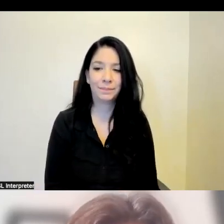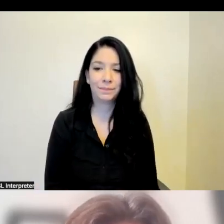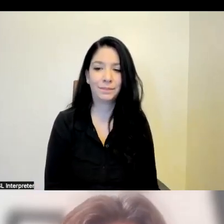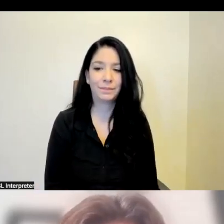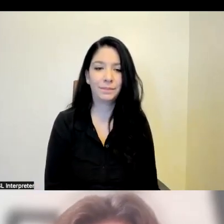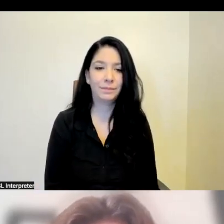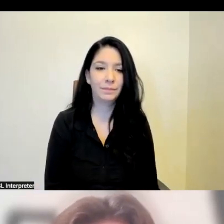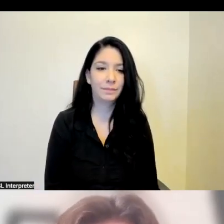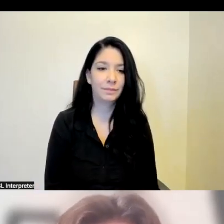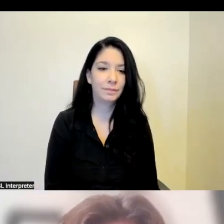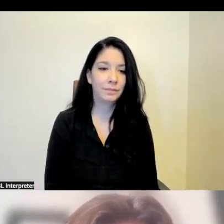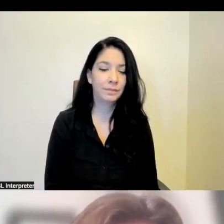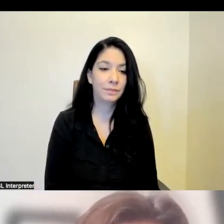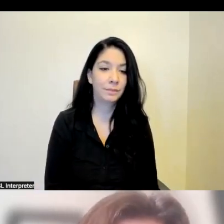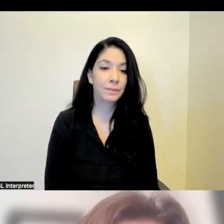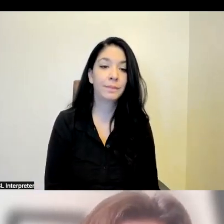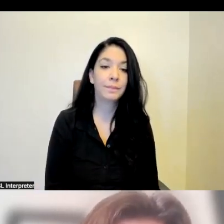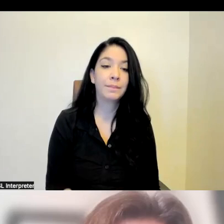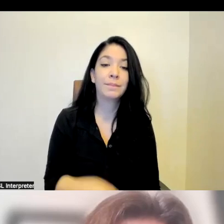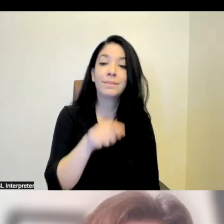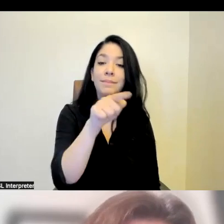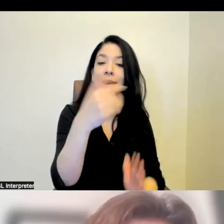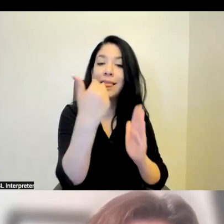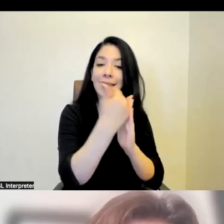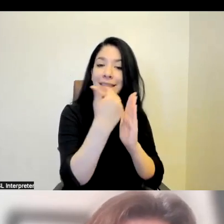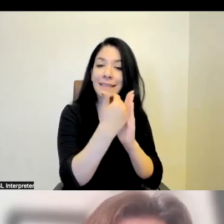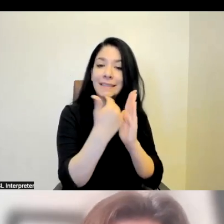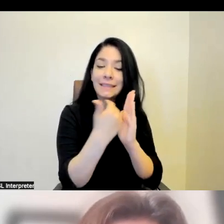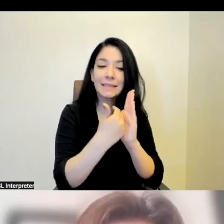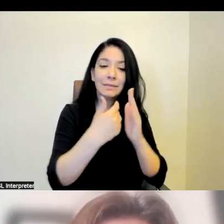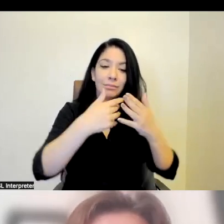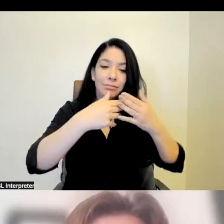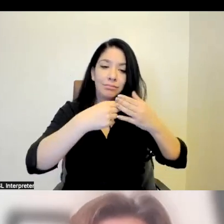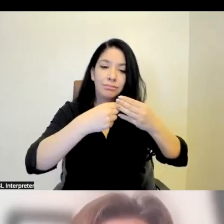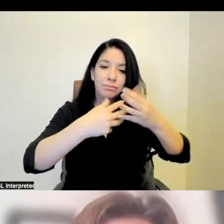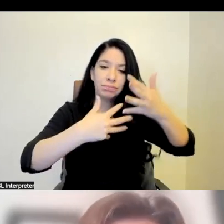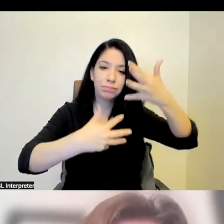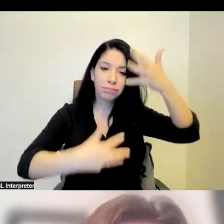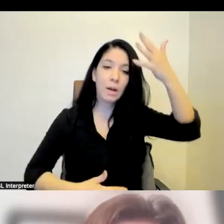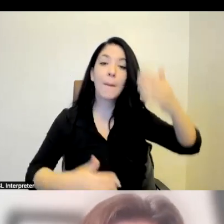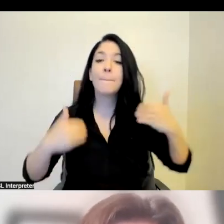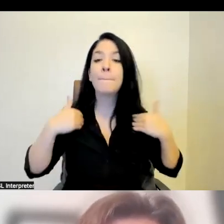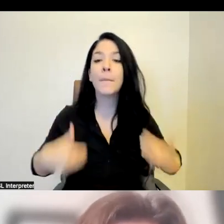And here is a slide that lists a long list of major bodily functions that